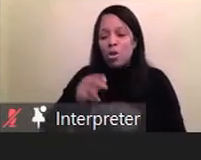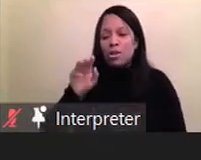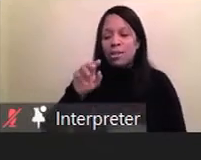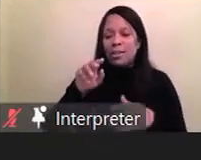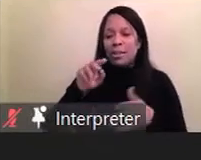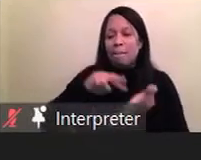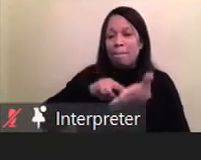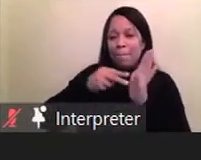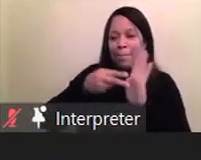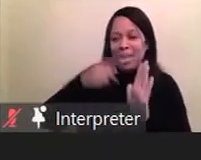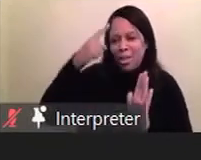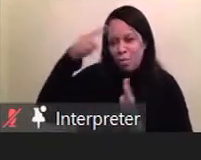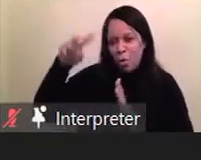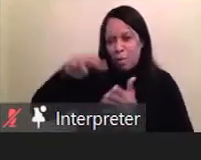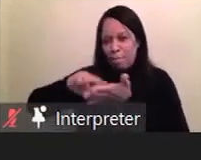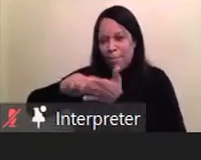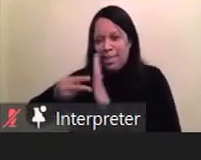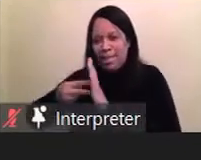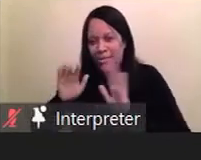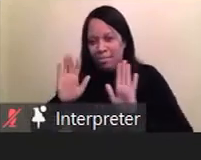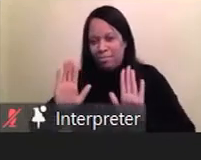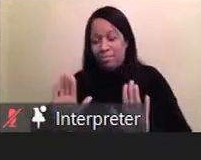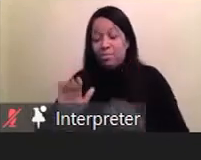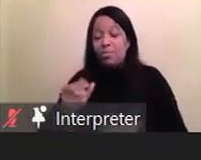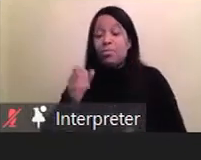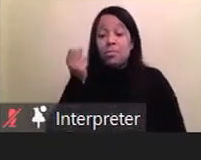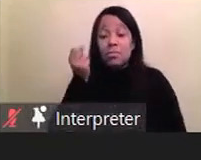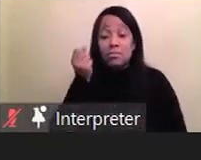Now, this is real-time conversion of speech.